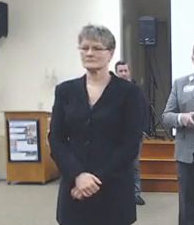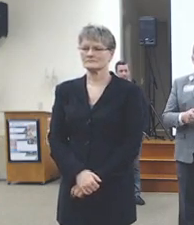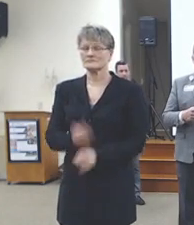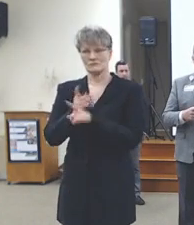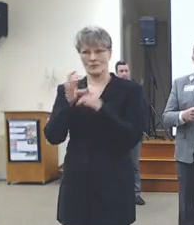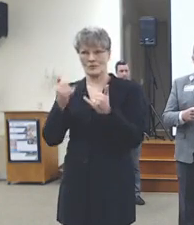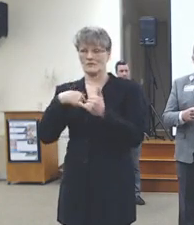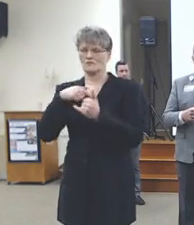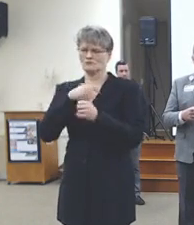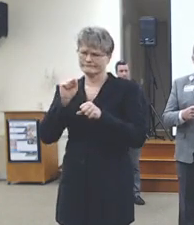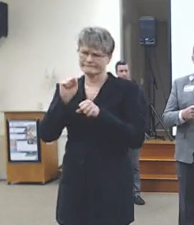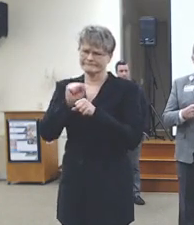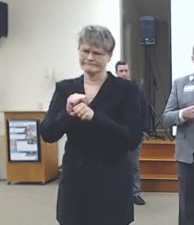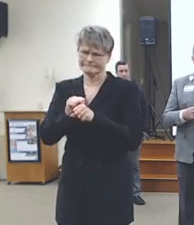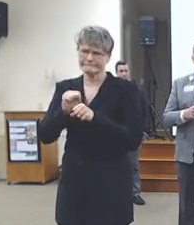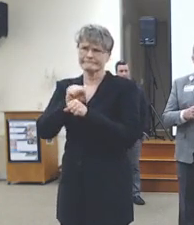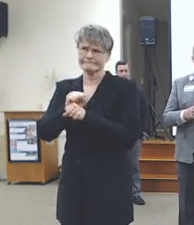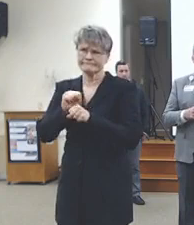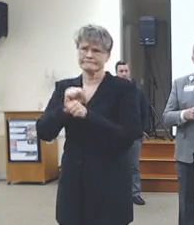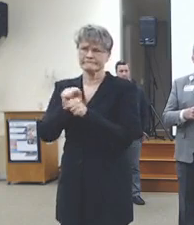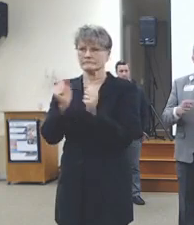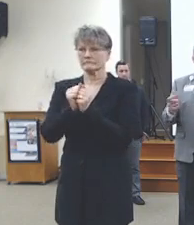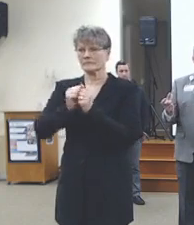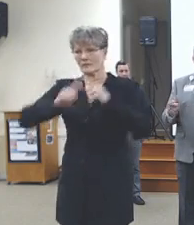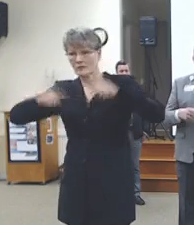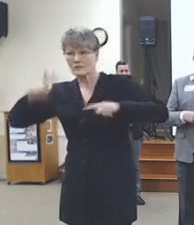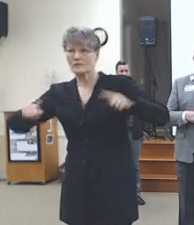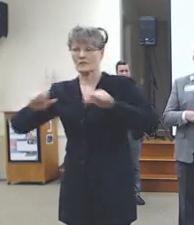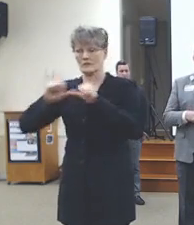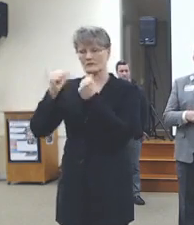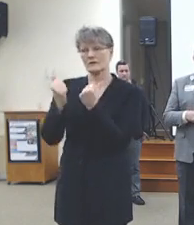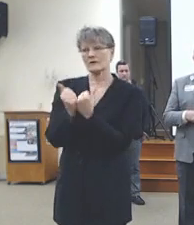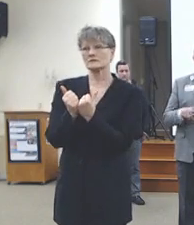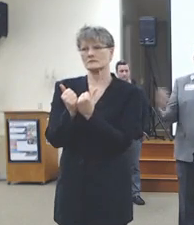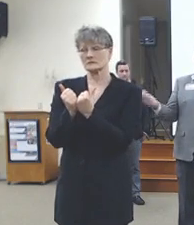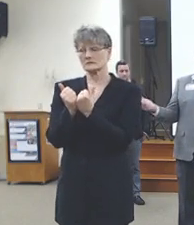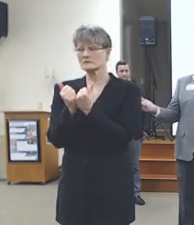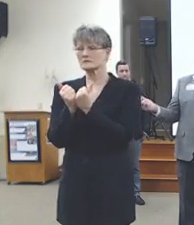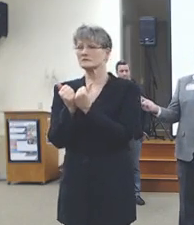with those agencies and maybe maybe we can even help where there are critical